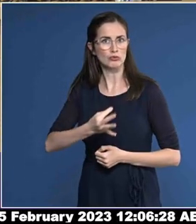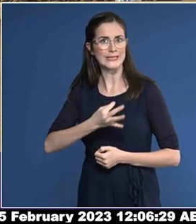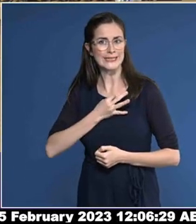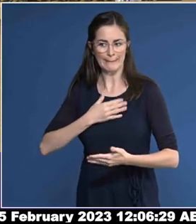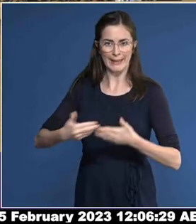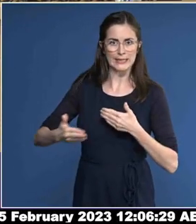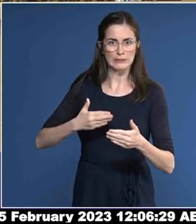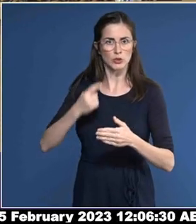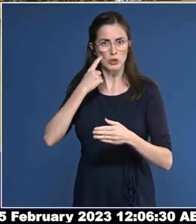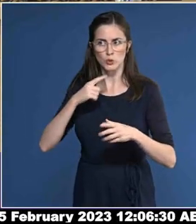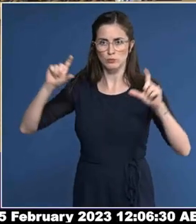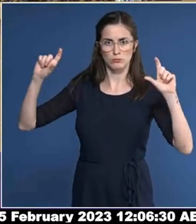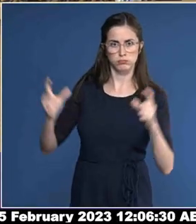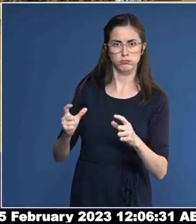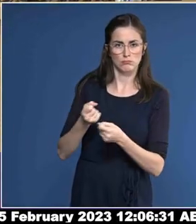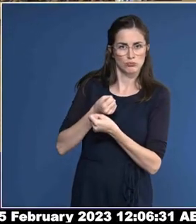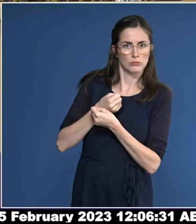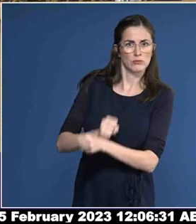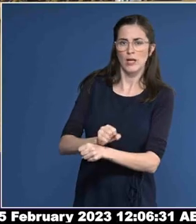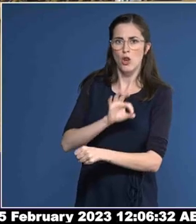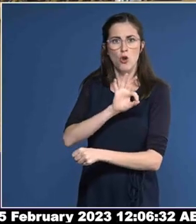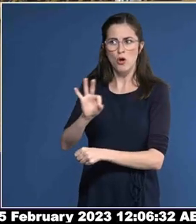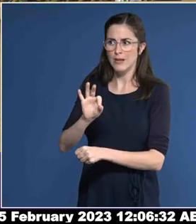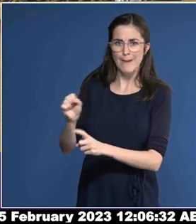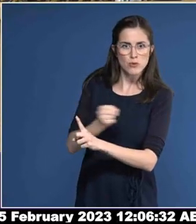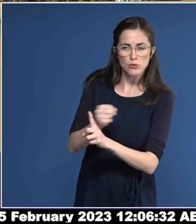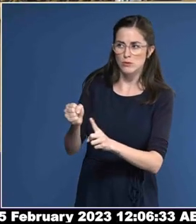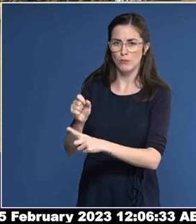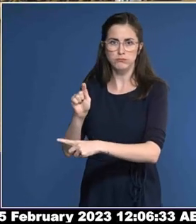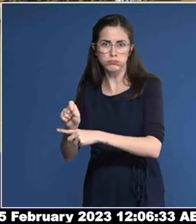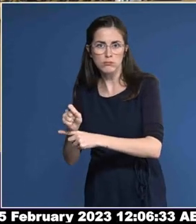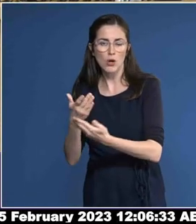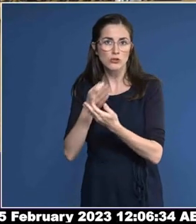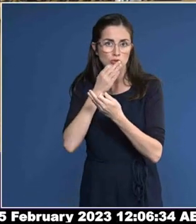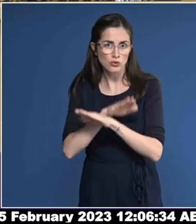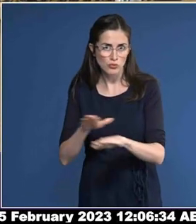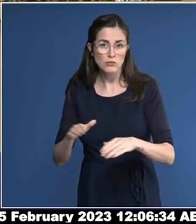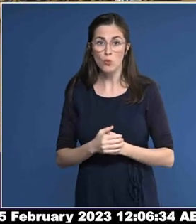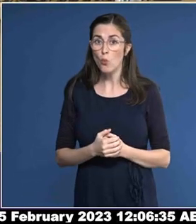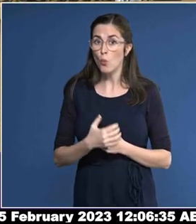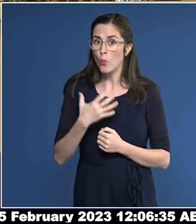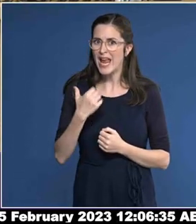and neglect. So there is some important safeguards that we would have in place to